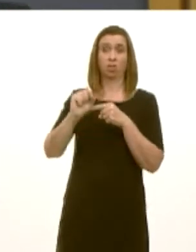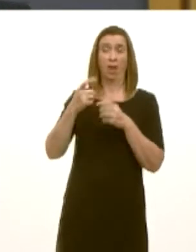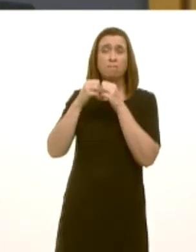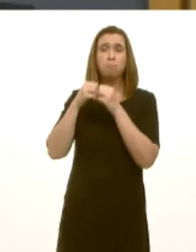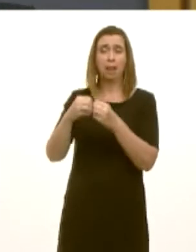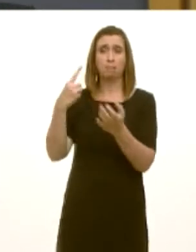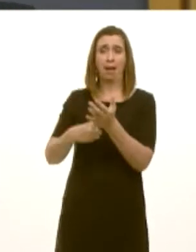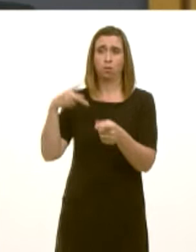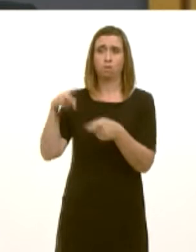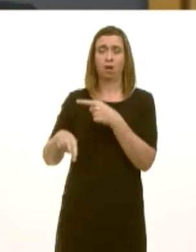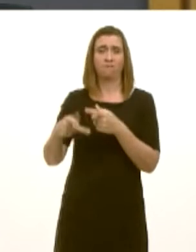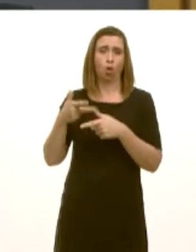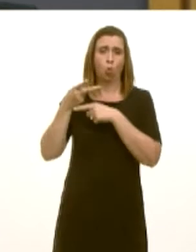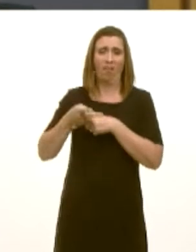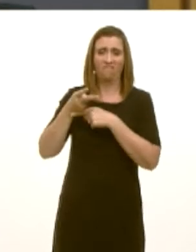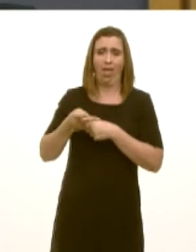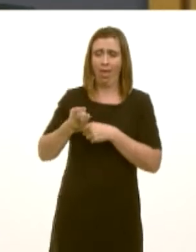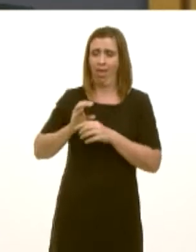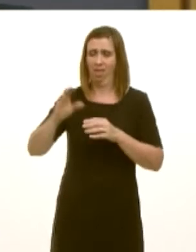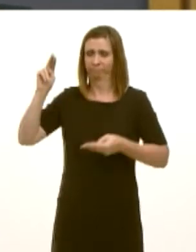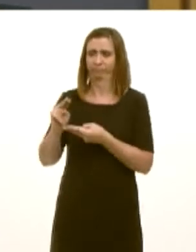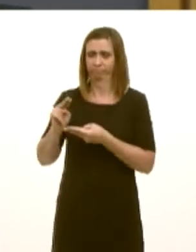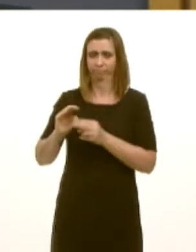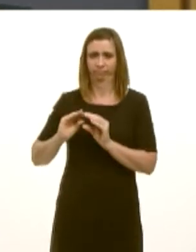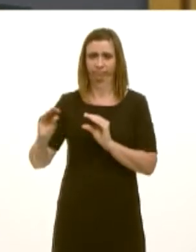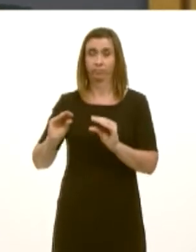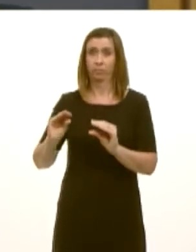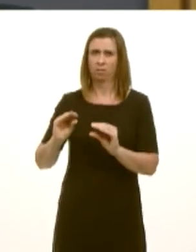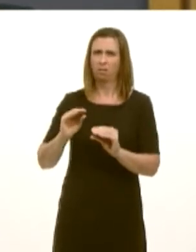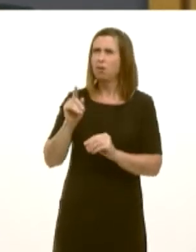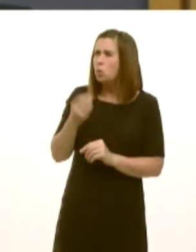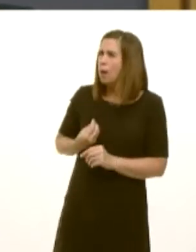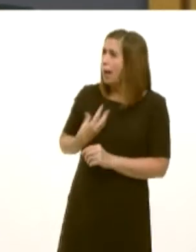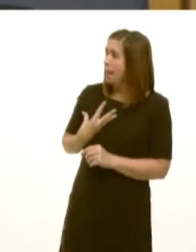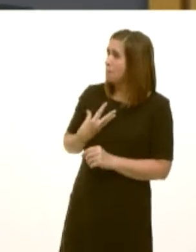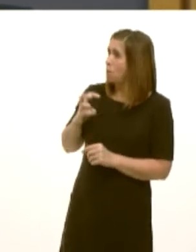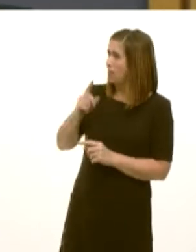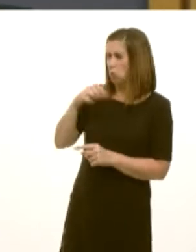Your party, of course, has said that you want to be tougher than the Tories on welfare.